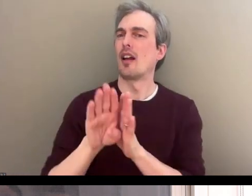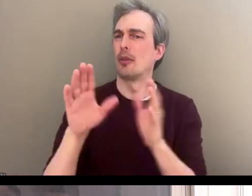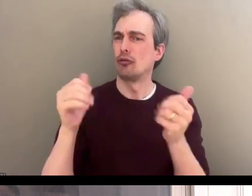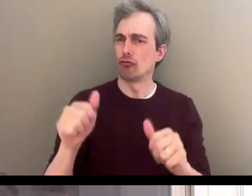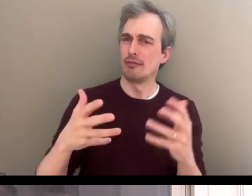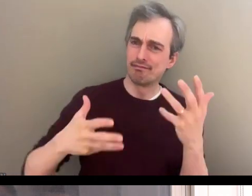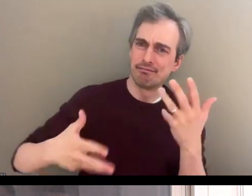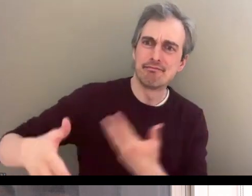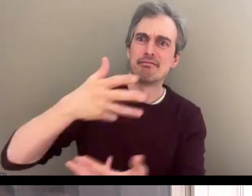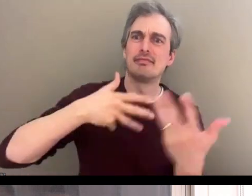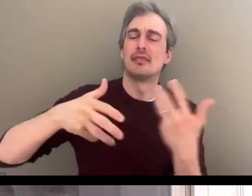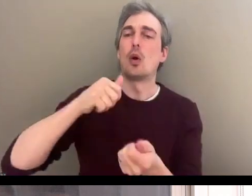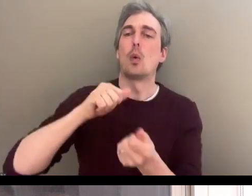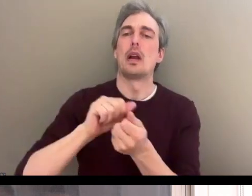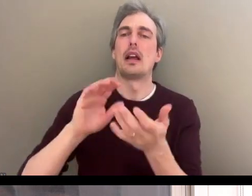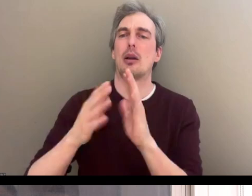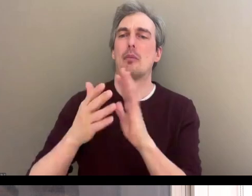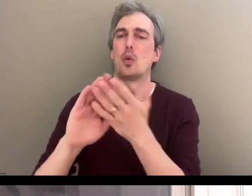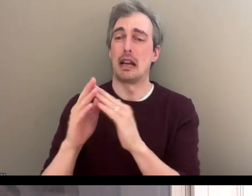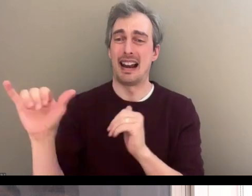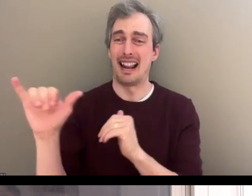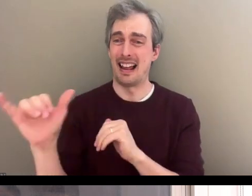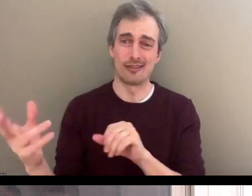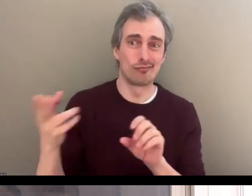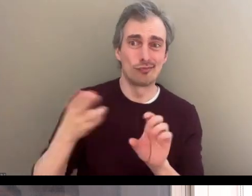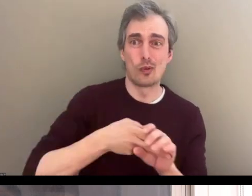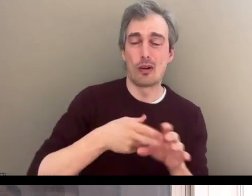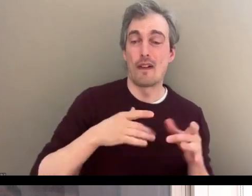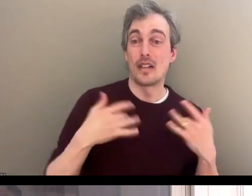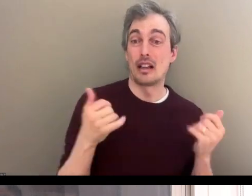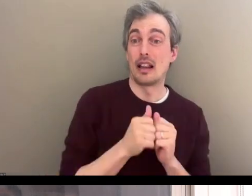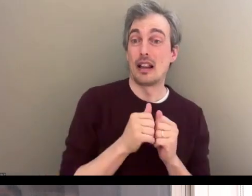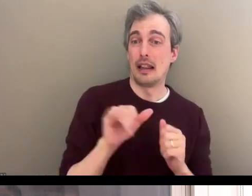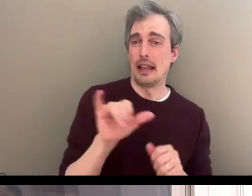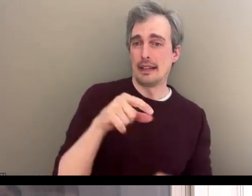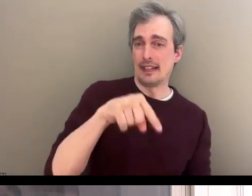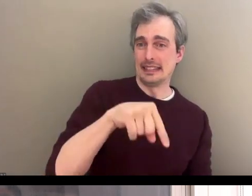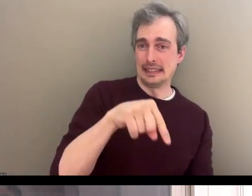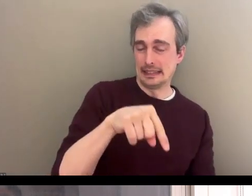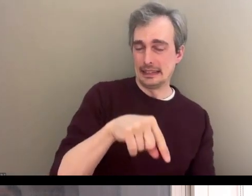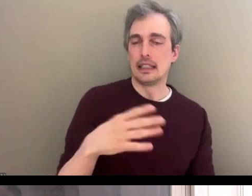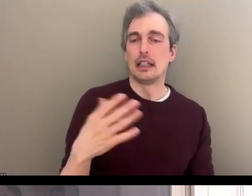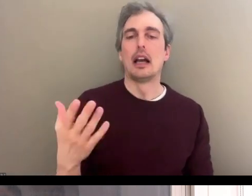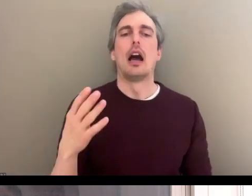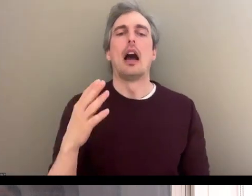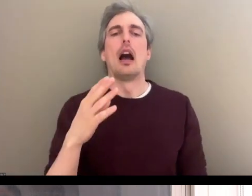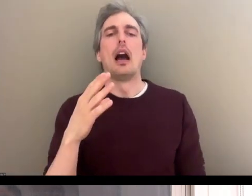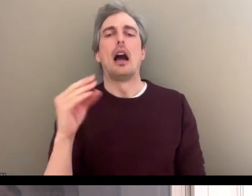like this, and also give them resources to help them code accessibly or give them the